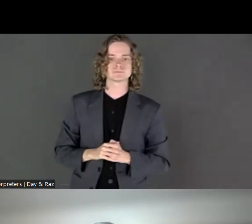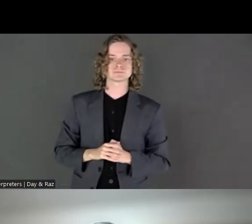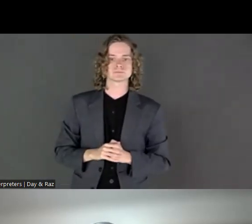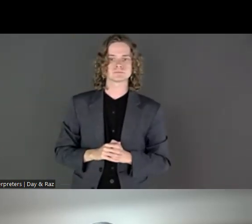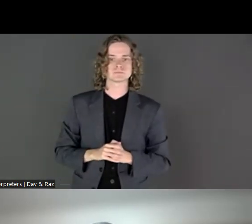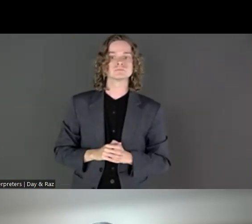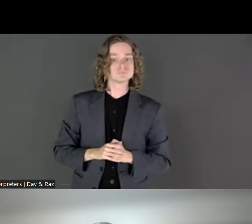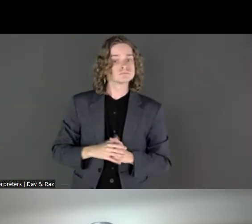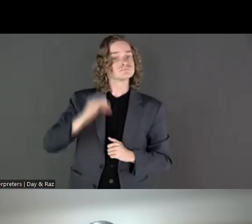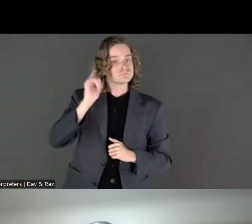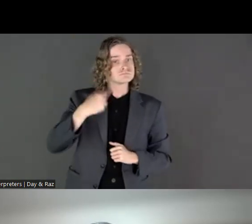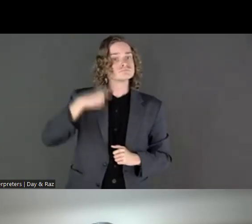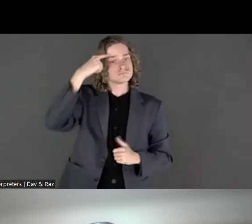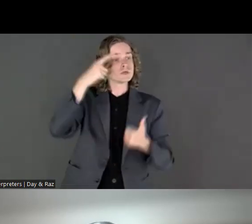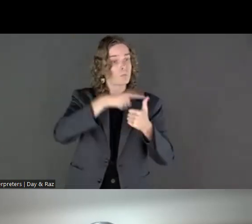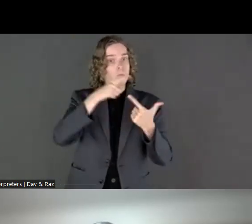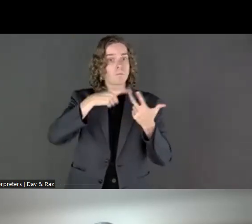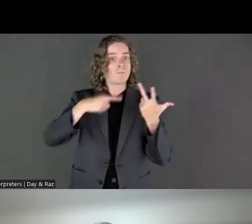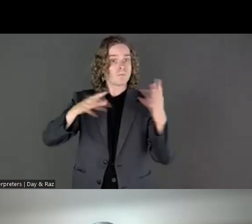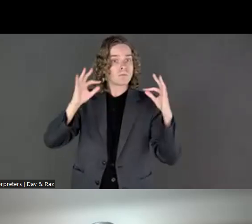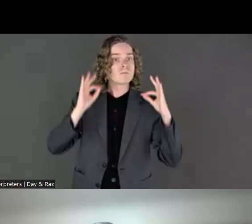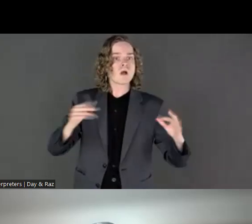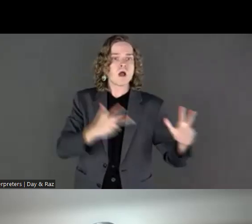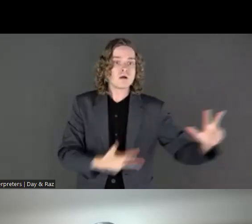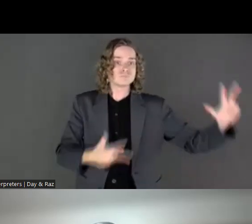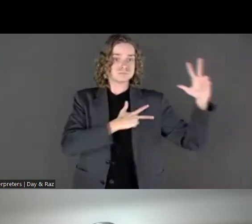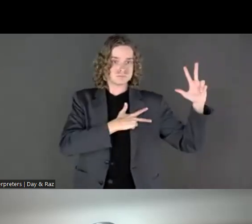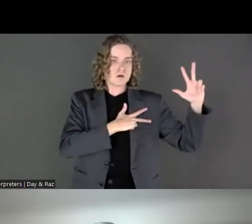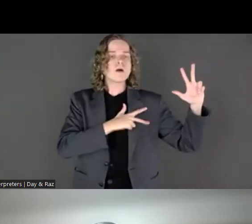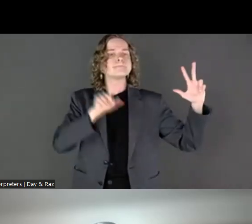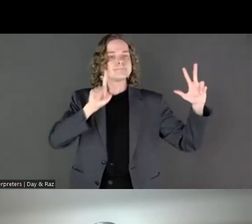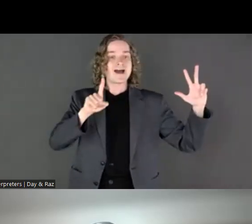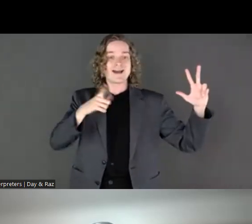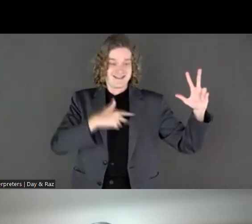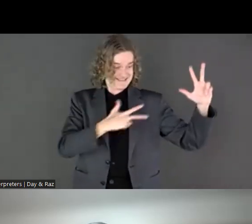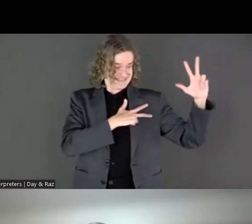to now focus on is how to operationalize and realize some of these commitments.